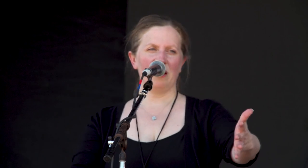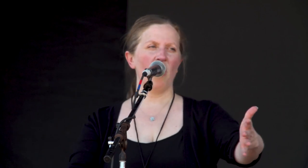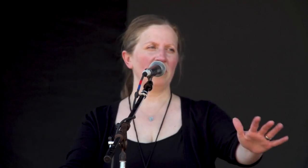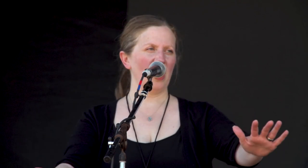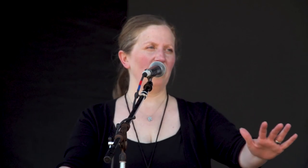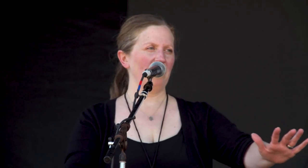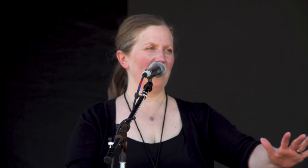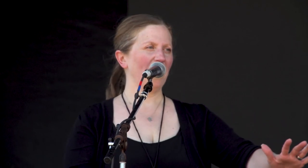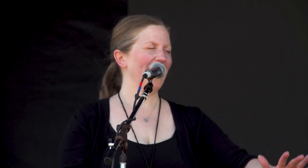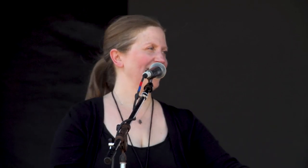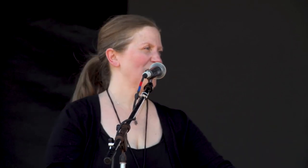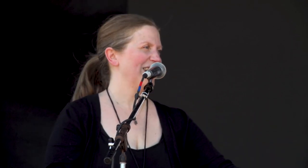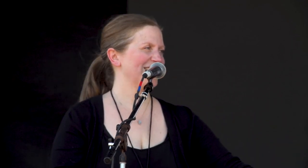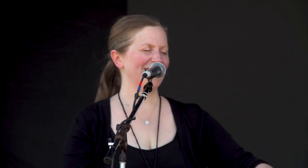In a moment, share it with me, OK? Let's try this.